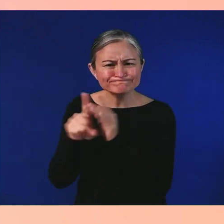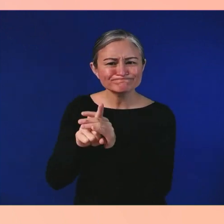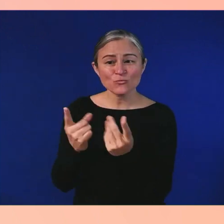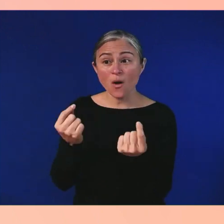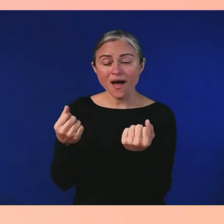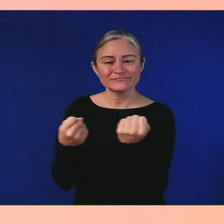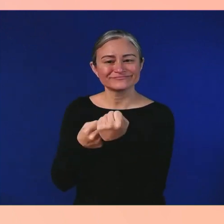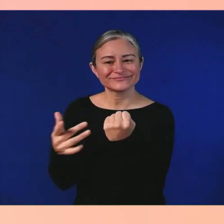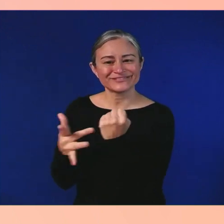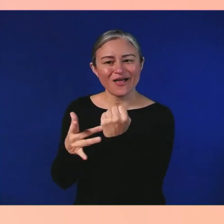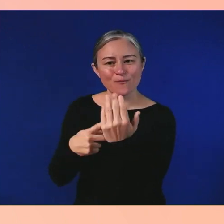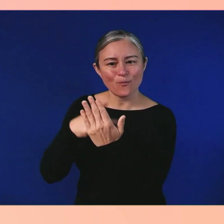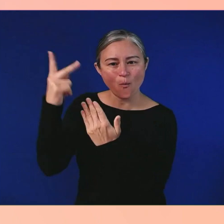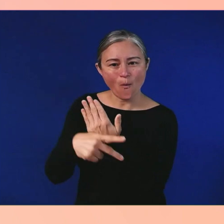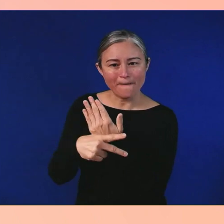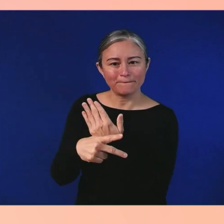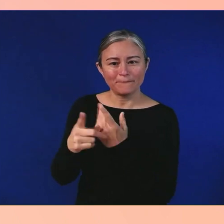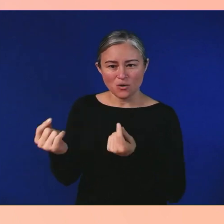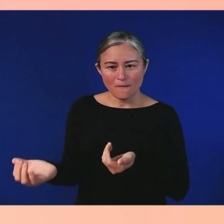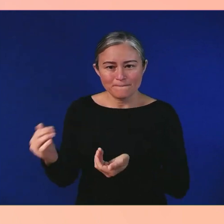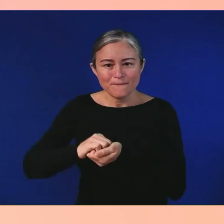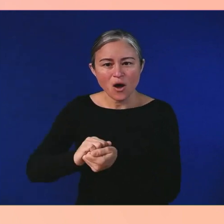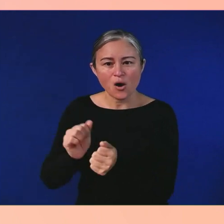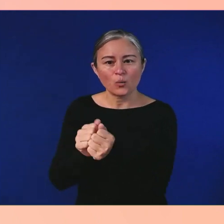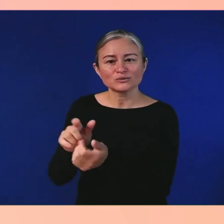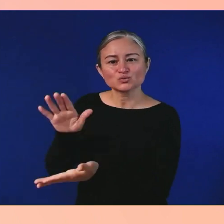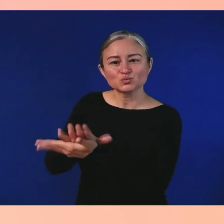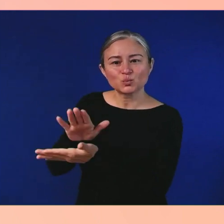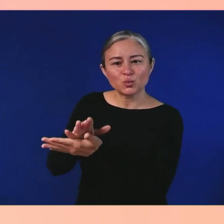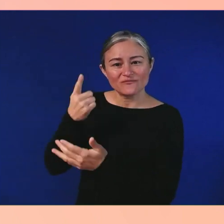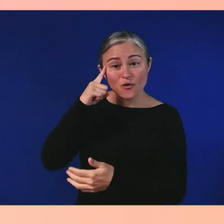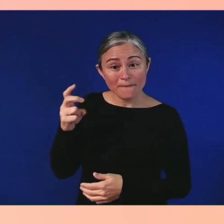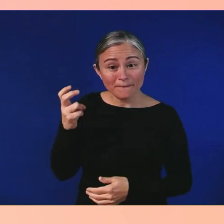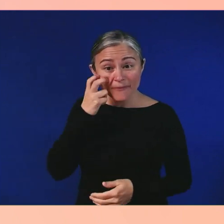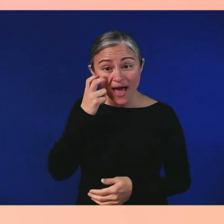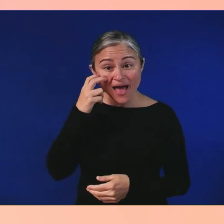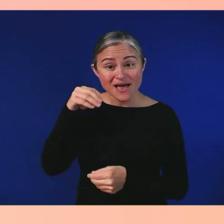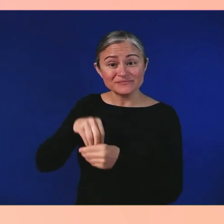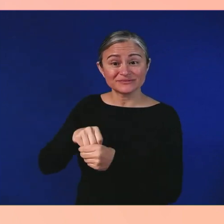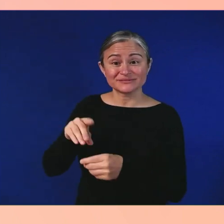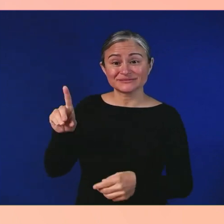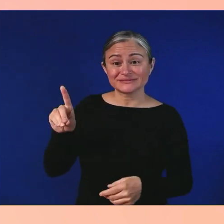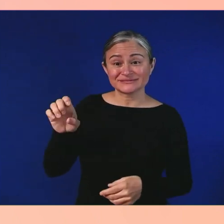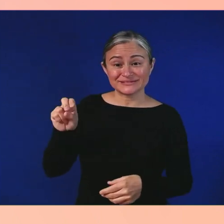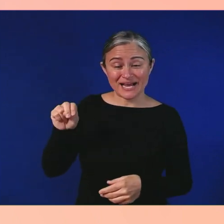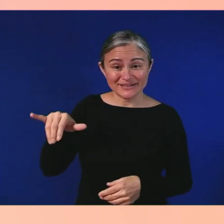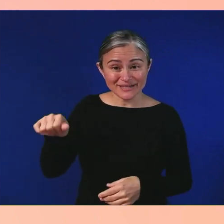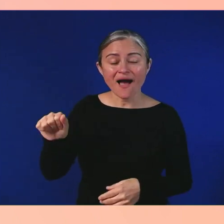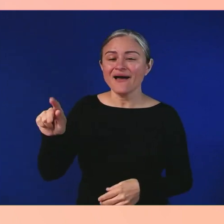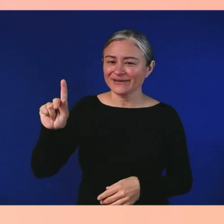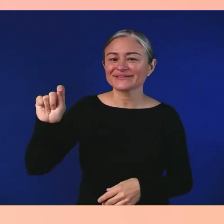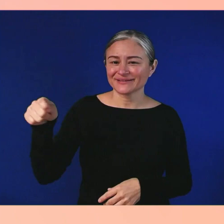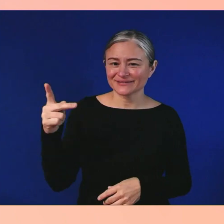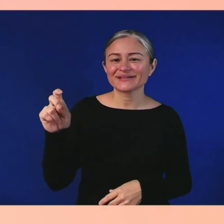Kenya and establish Assistive Technology Labs in schools for the blind. This situation is not unique to Kenya.